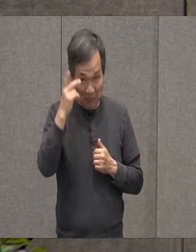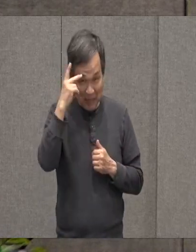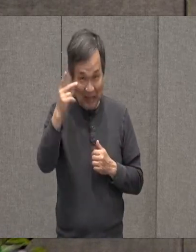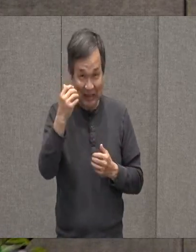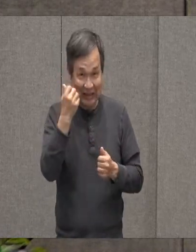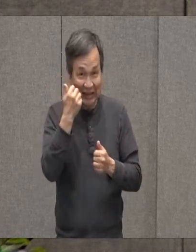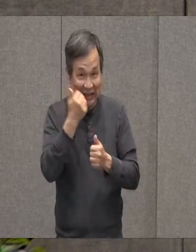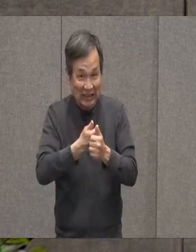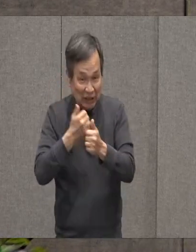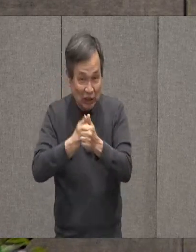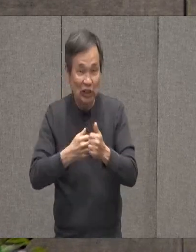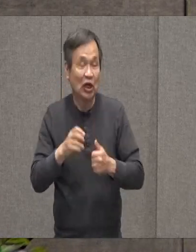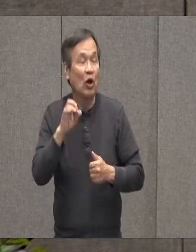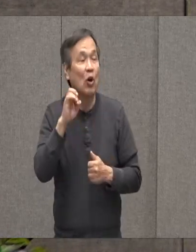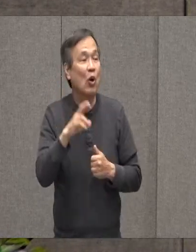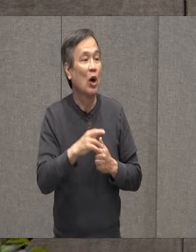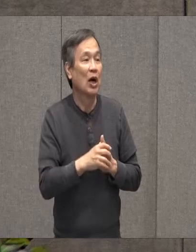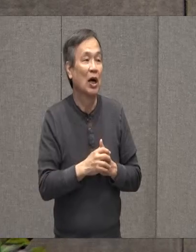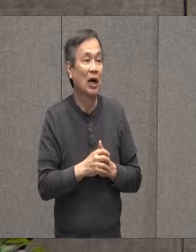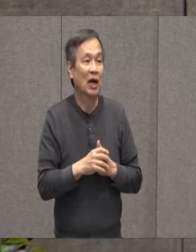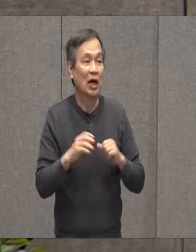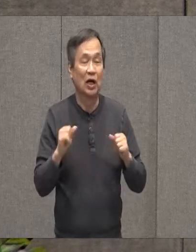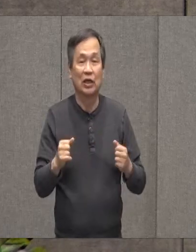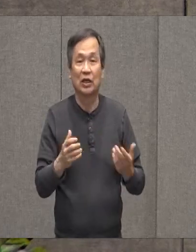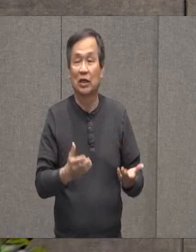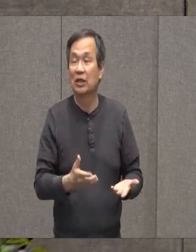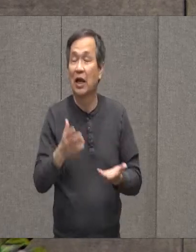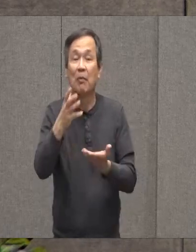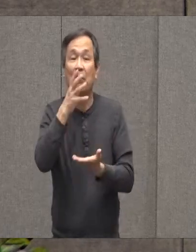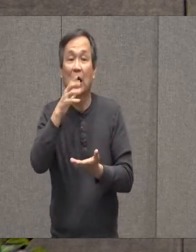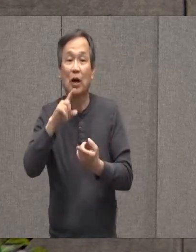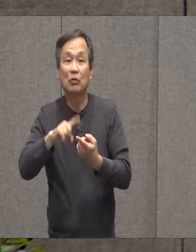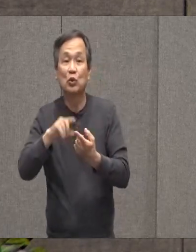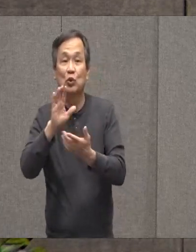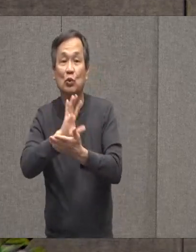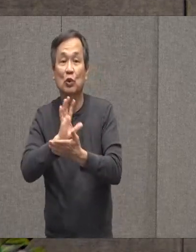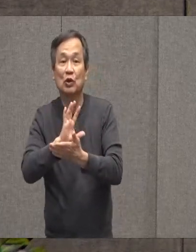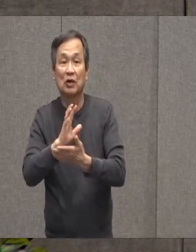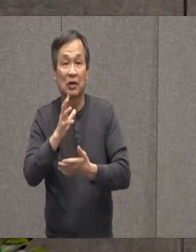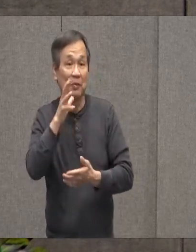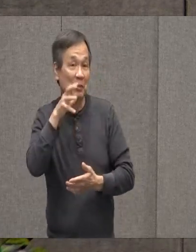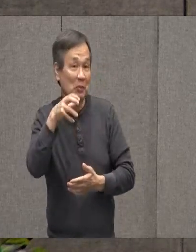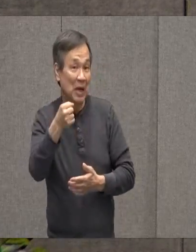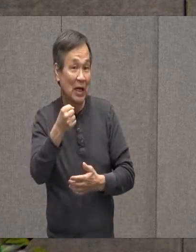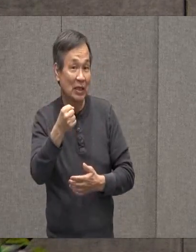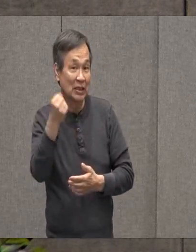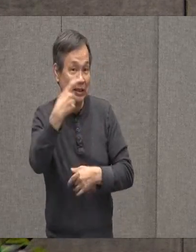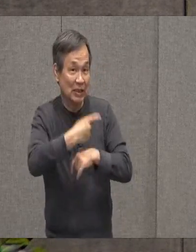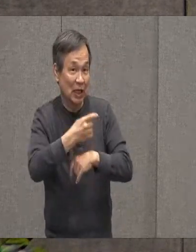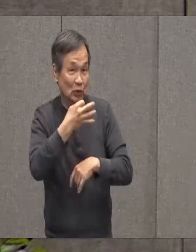Or you could take your mom to the movies, Mother's Day is coming up you know.